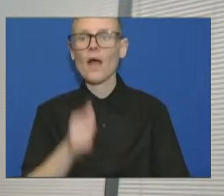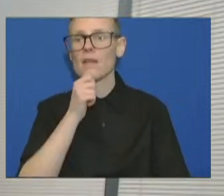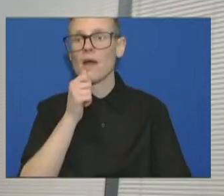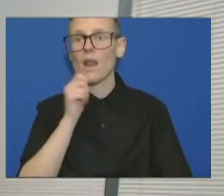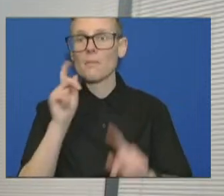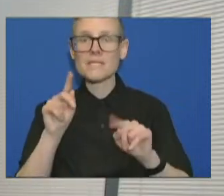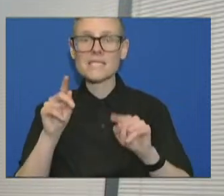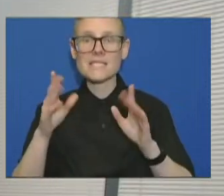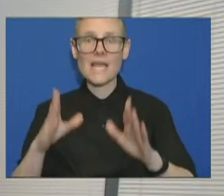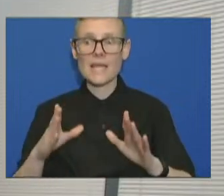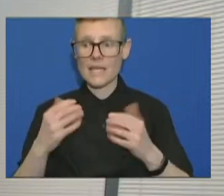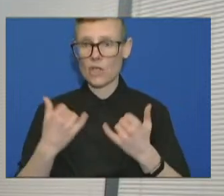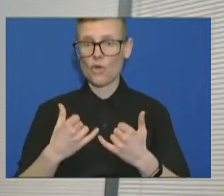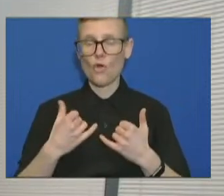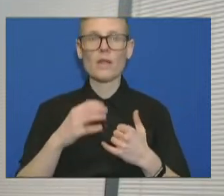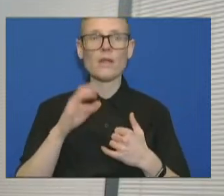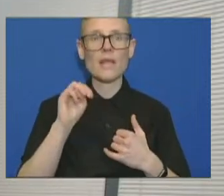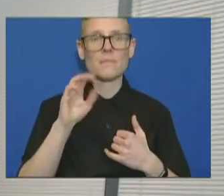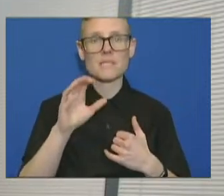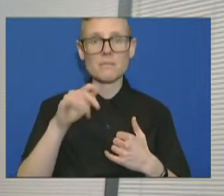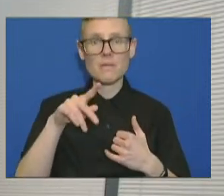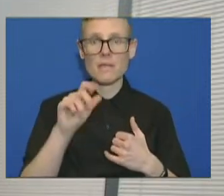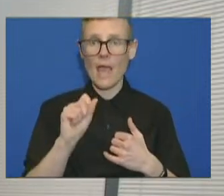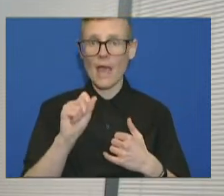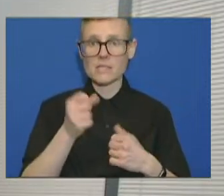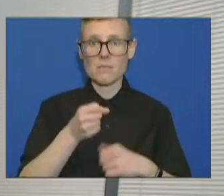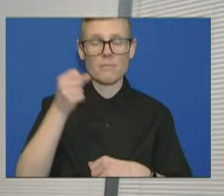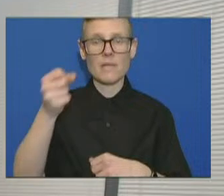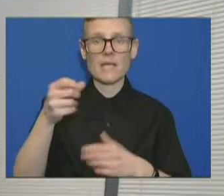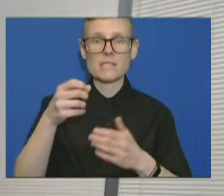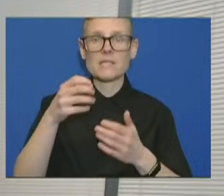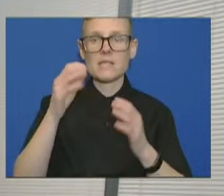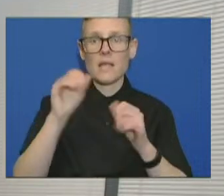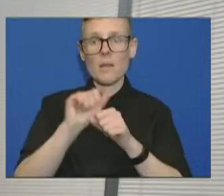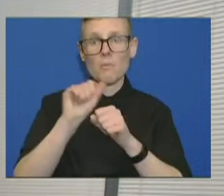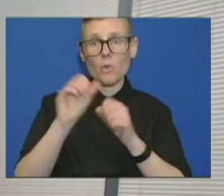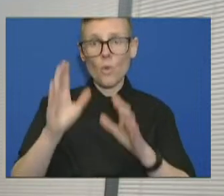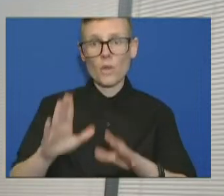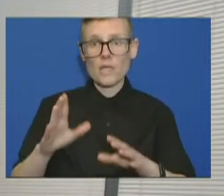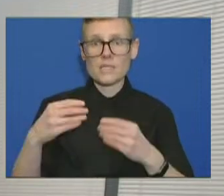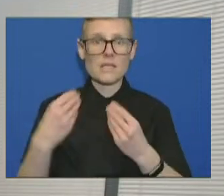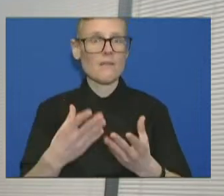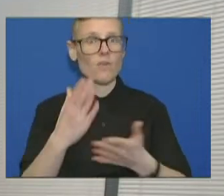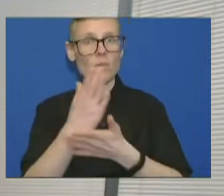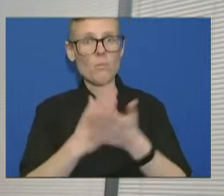forward to adding some clarity to that anonymous attendee.